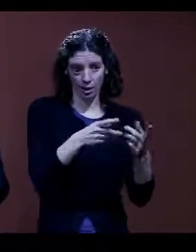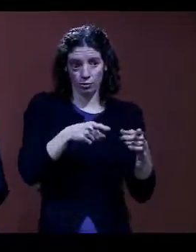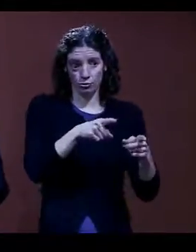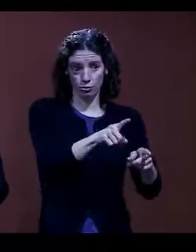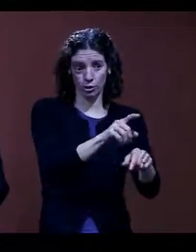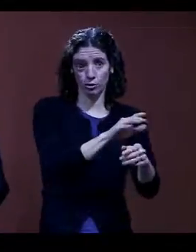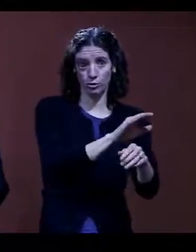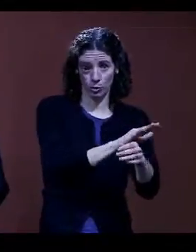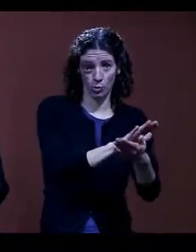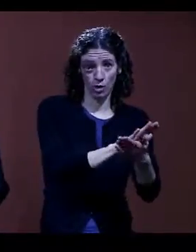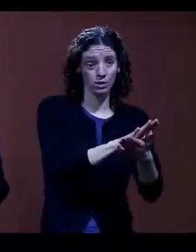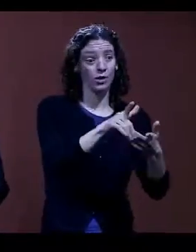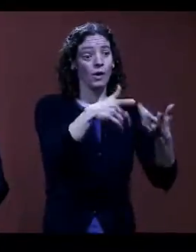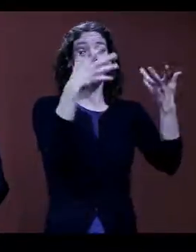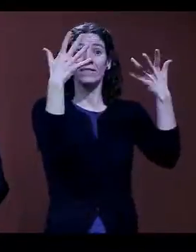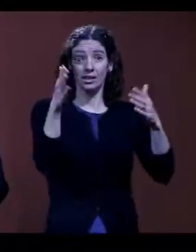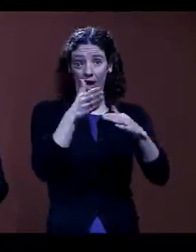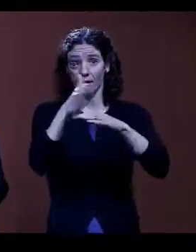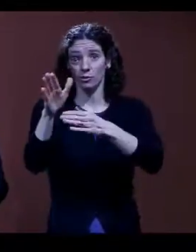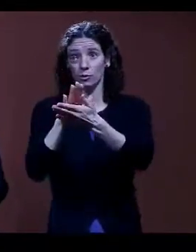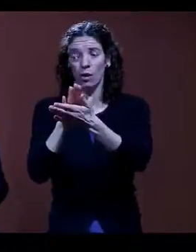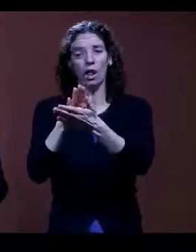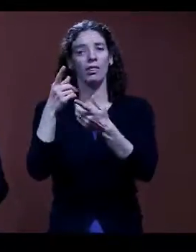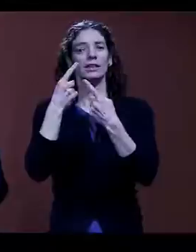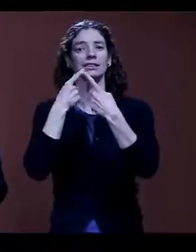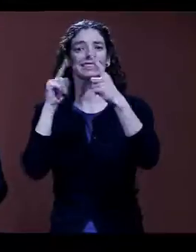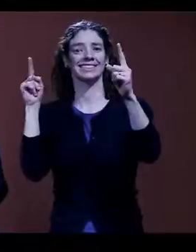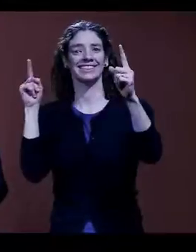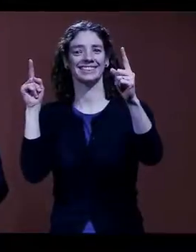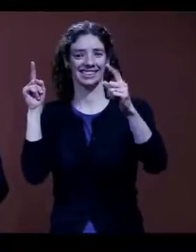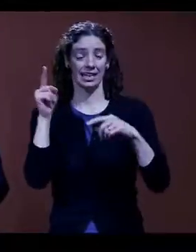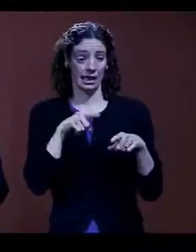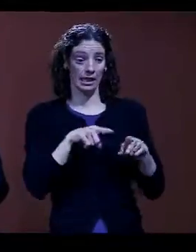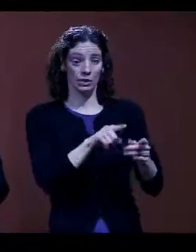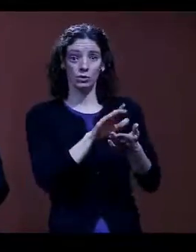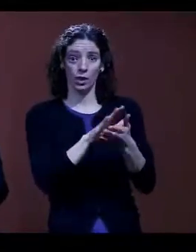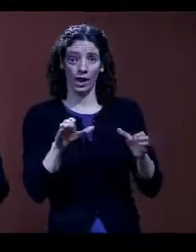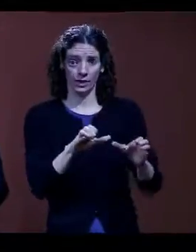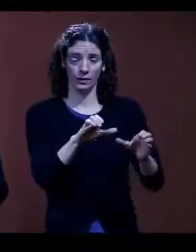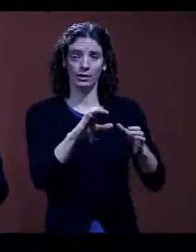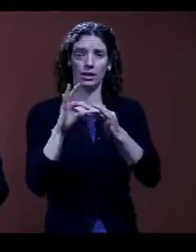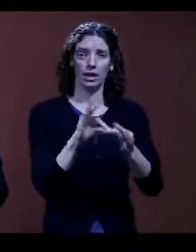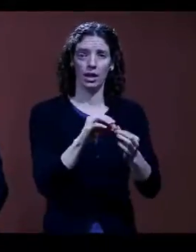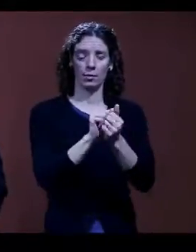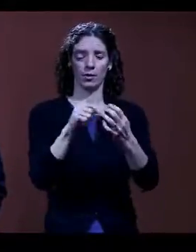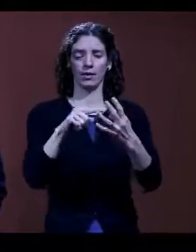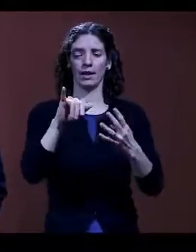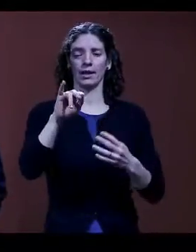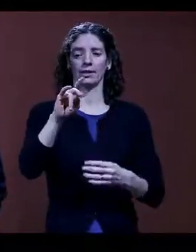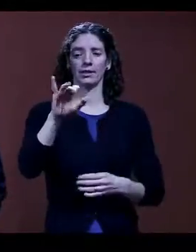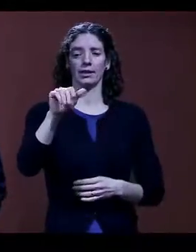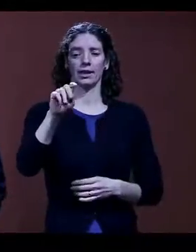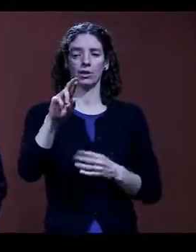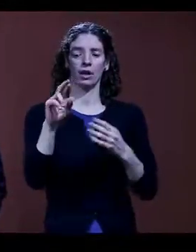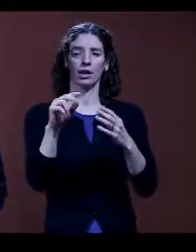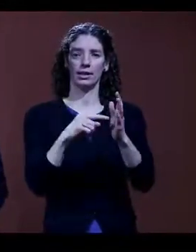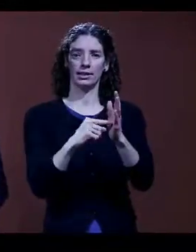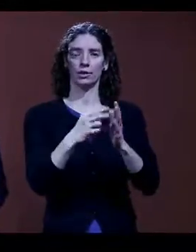In-school activities are really related to that Indicator 13, the Quality Transition Components of the IEP -